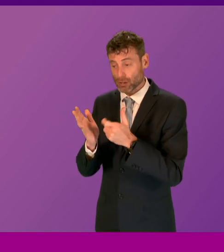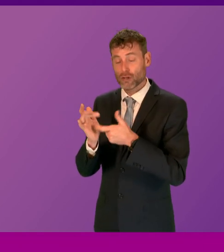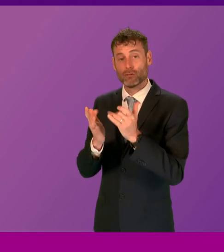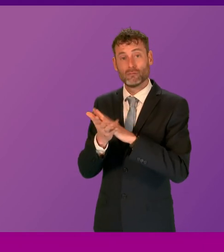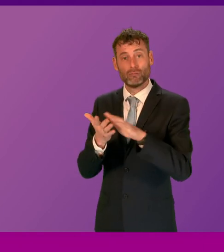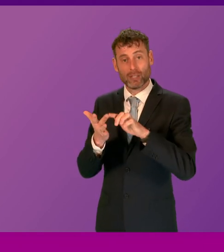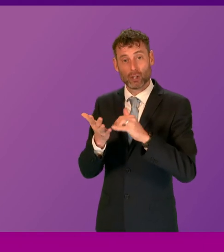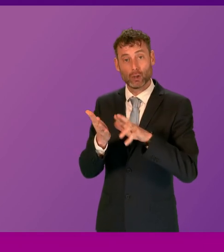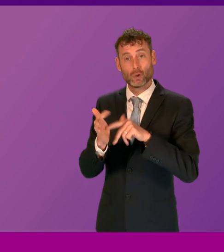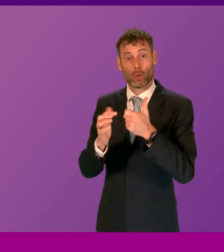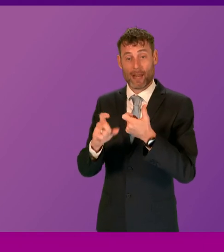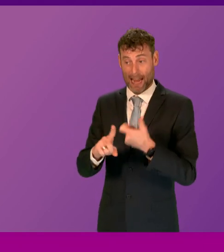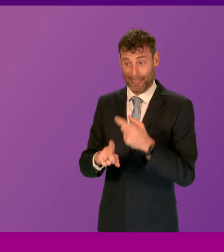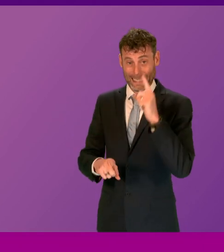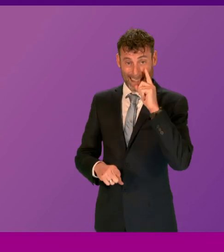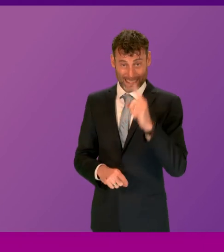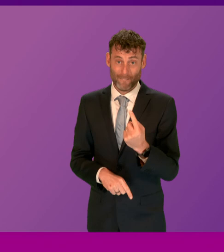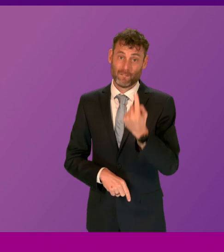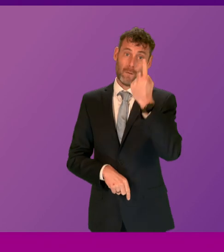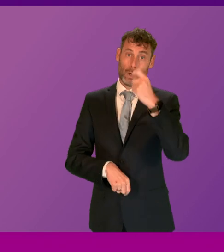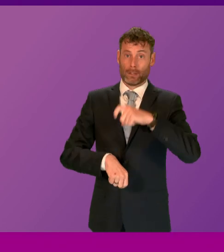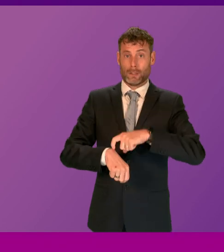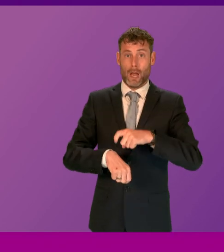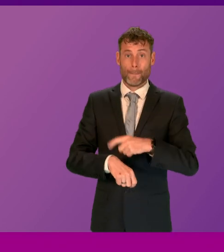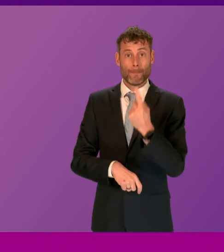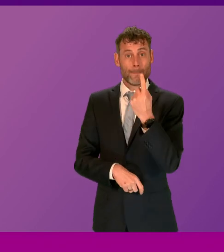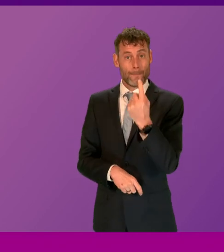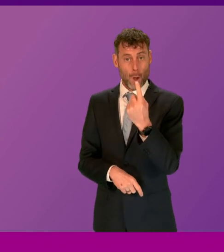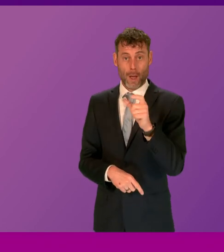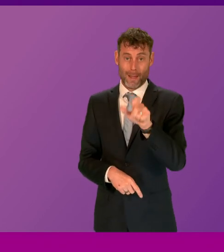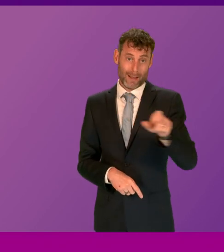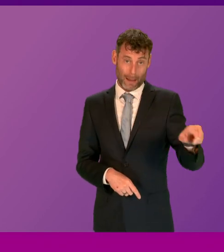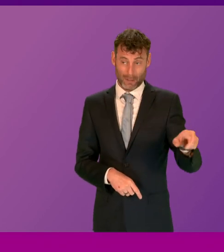time, per capita incomes at the end of this UK Parliament will be lower than at its start.